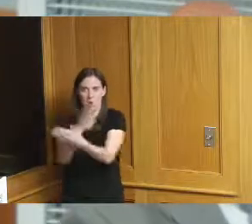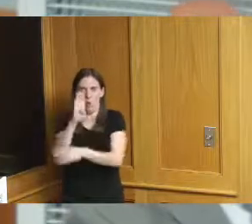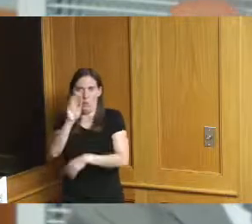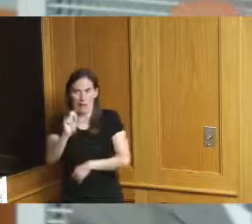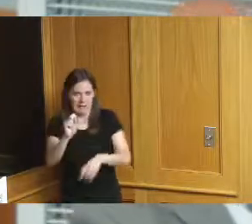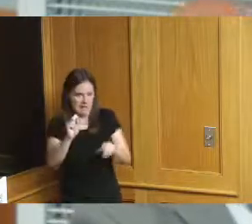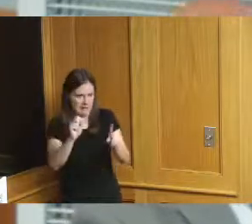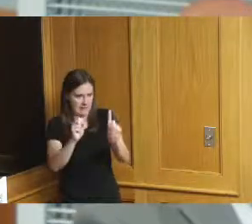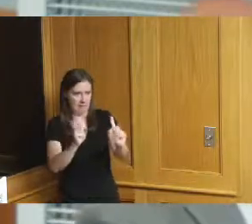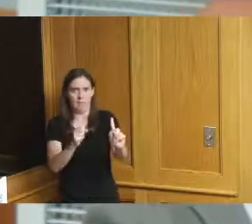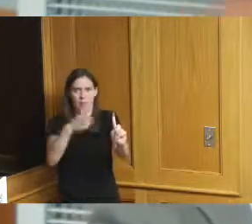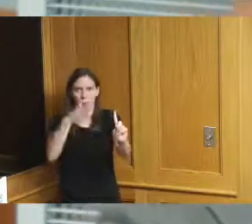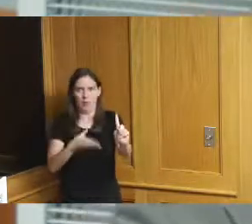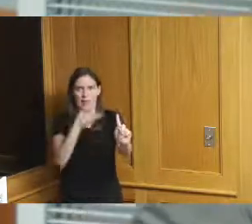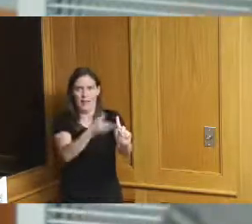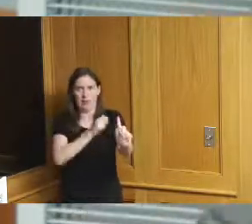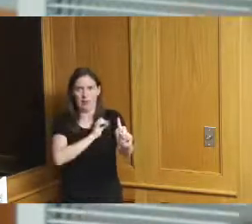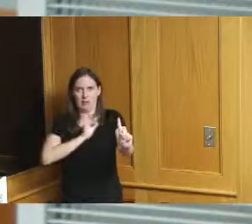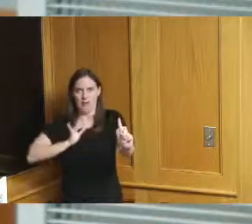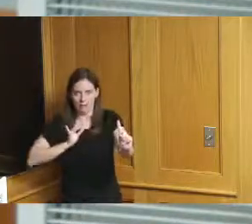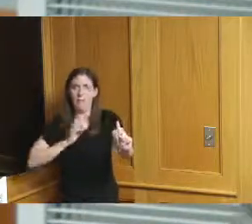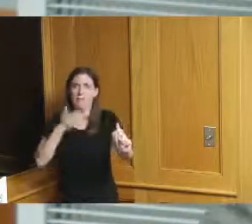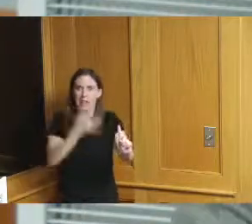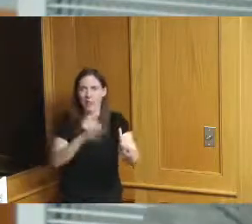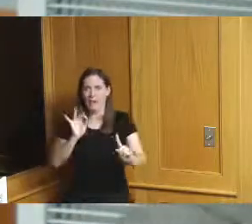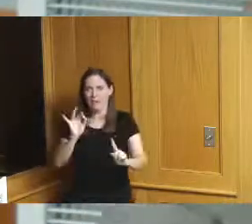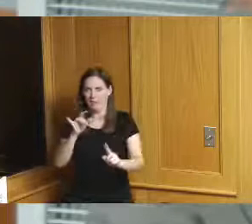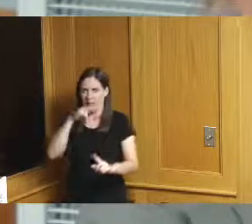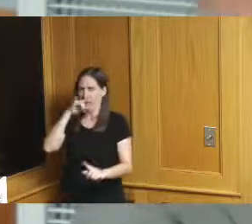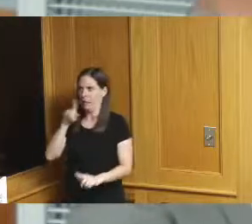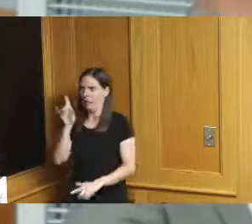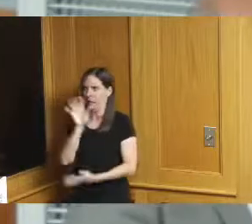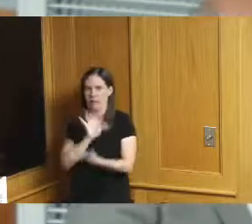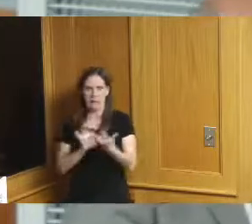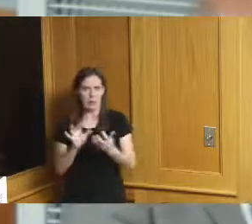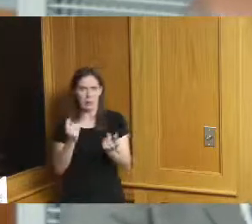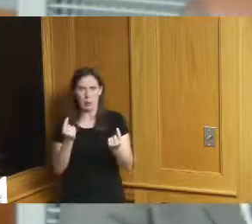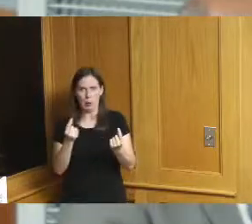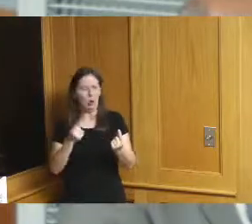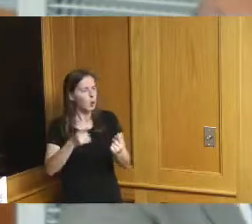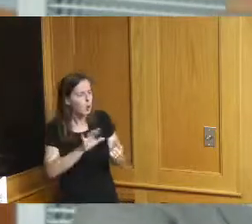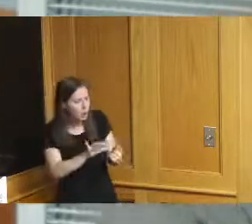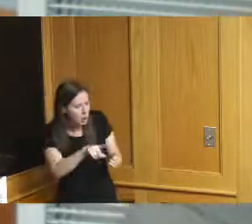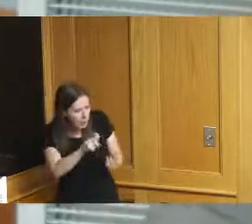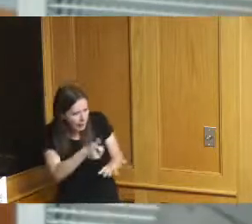we'll be out in the community with metro gear on so if a student at a transfer point is not sure of